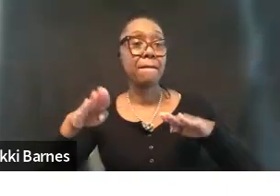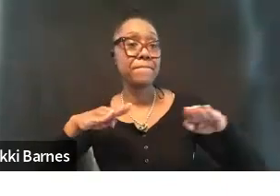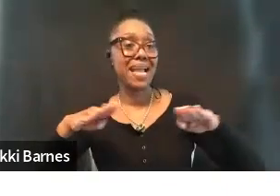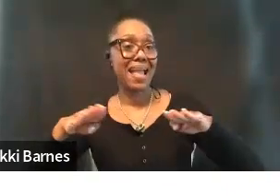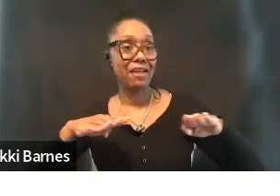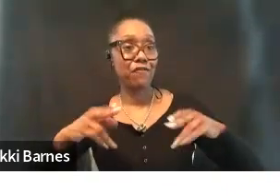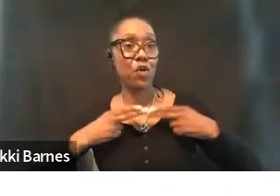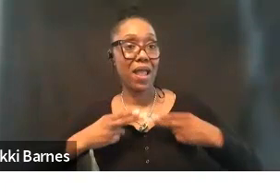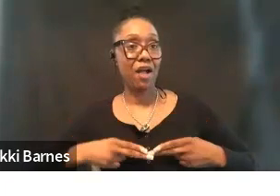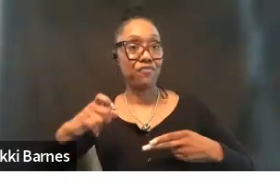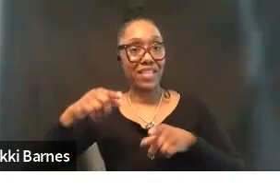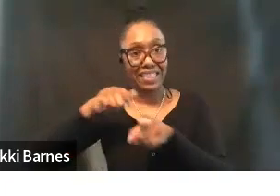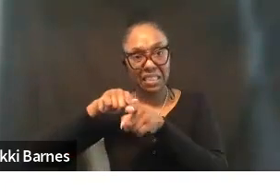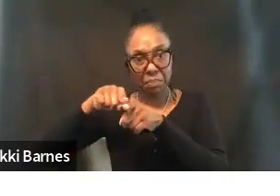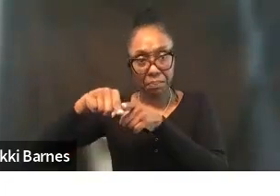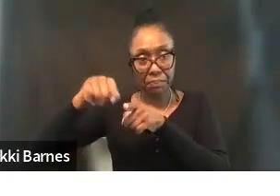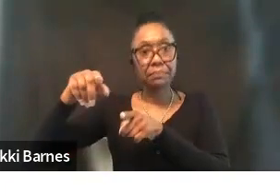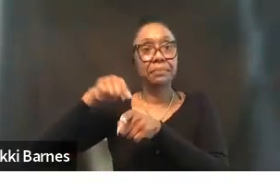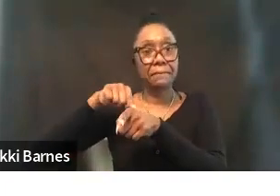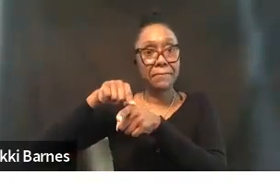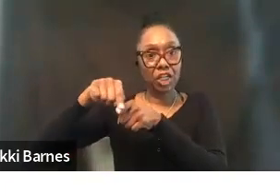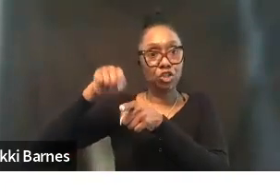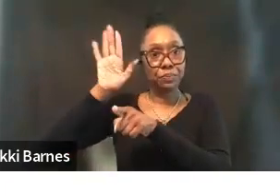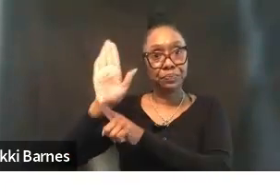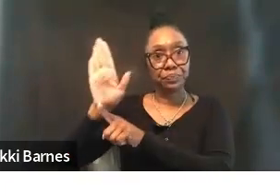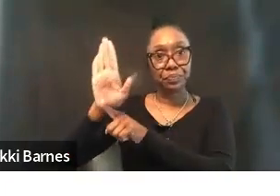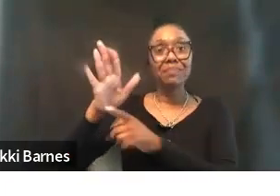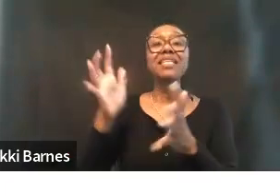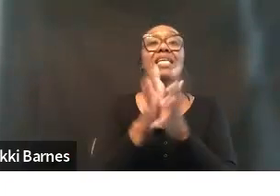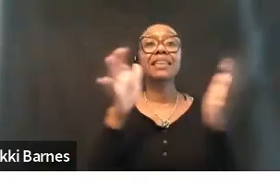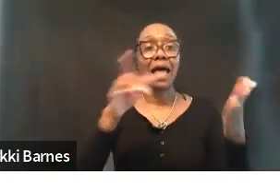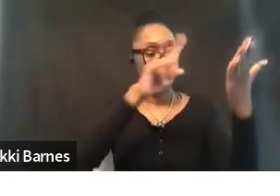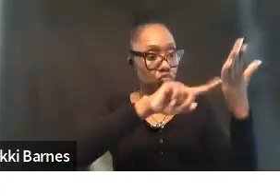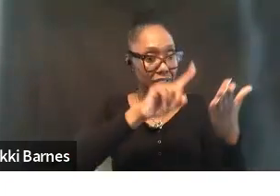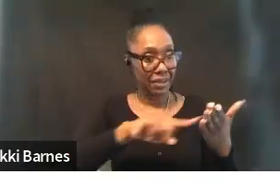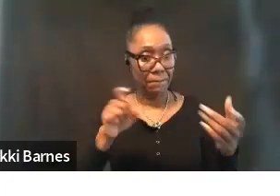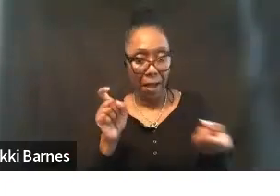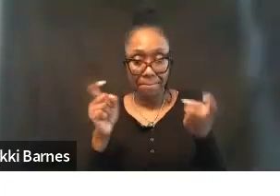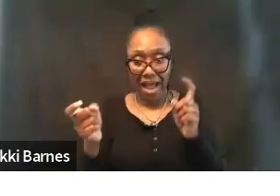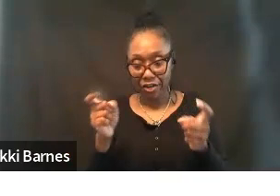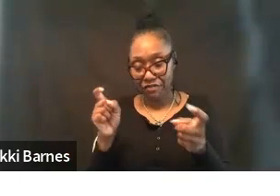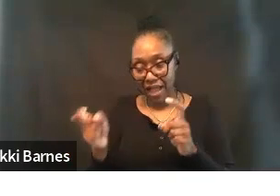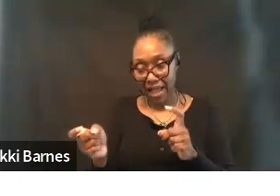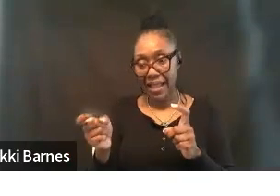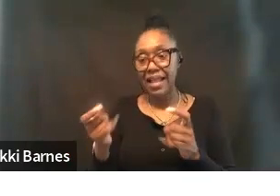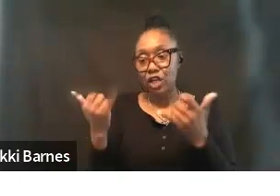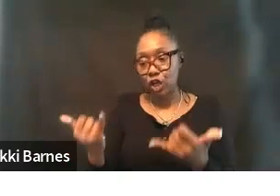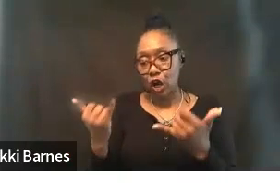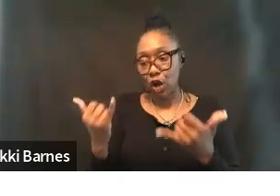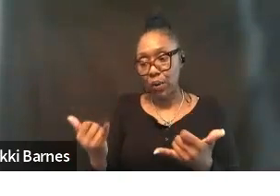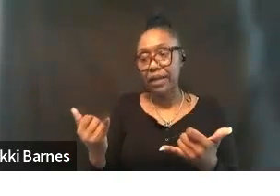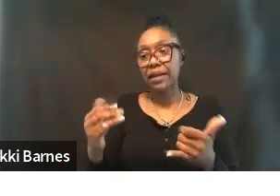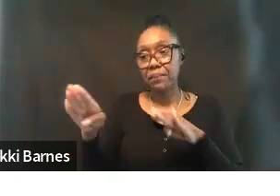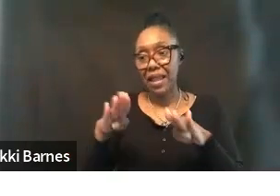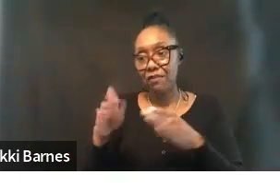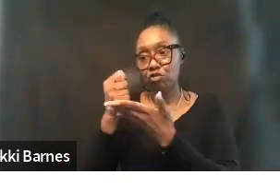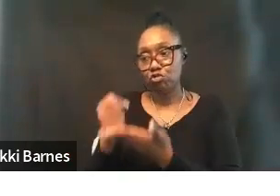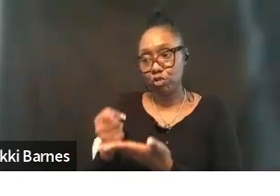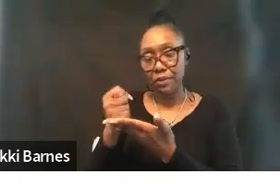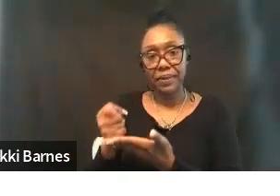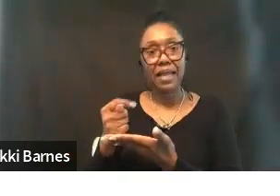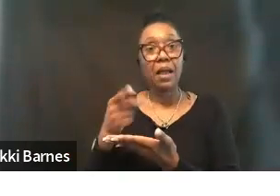So as Ashley mentioned, there is a lot of research about modifying existing behavioral health treatment, but this is a service that looks at.